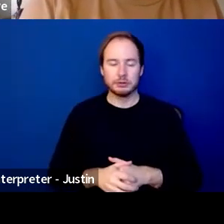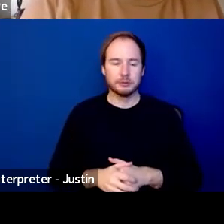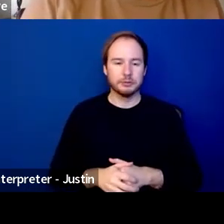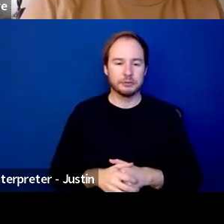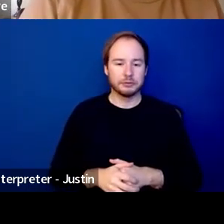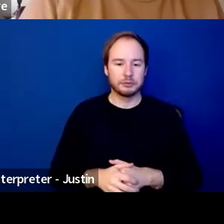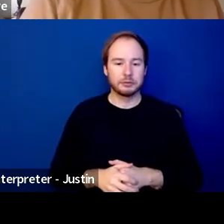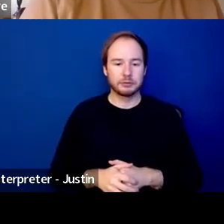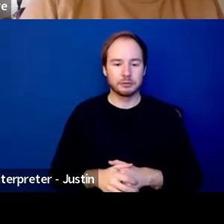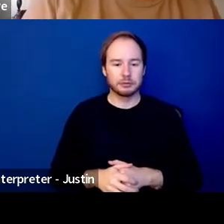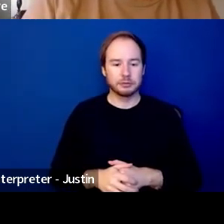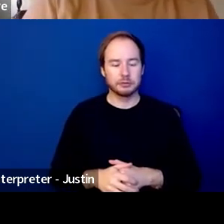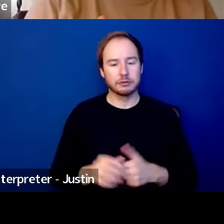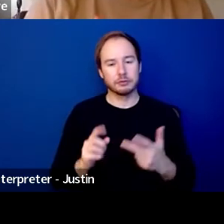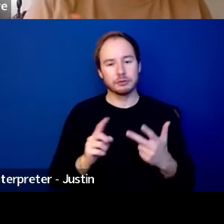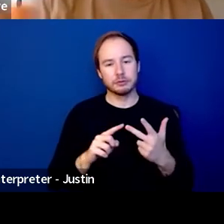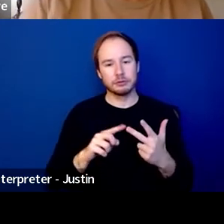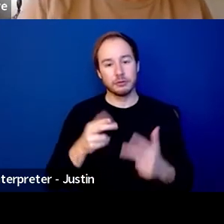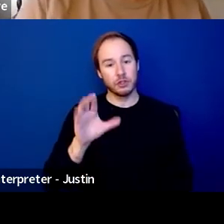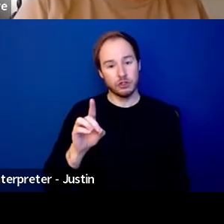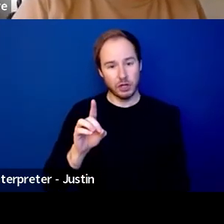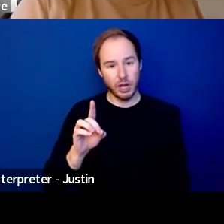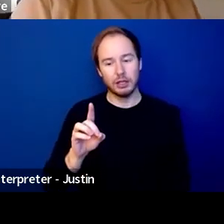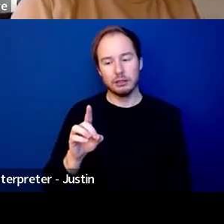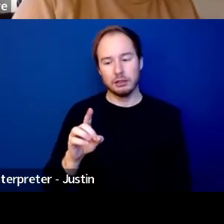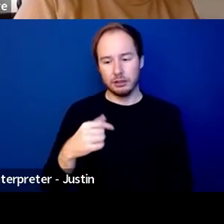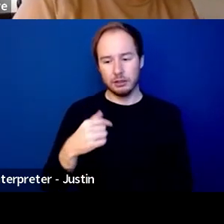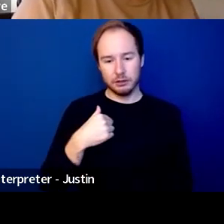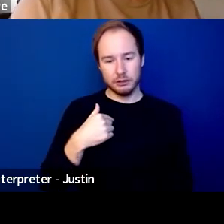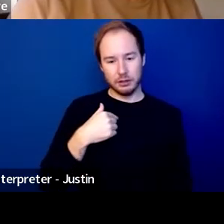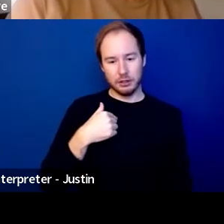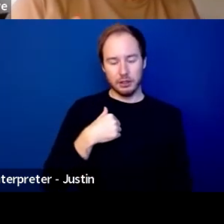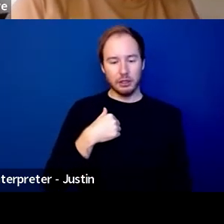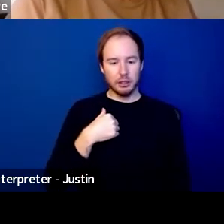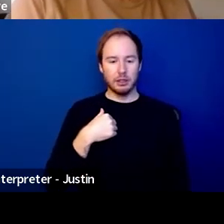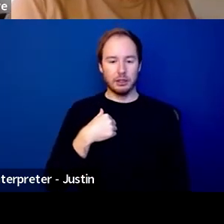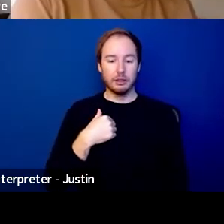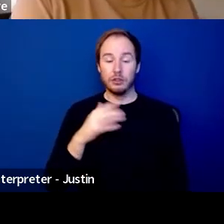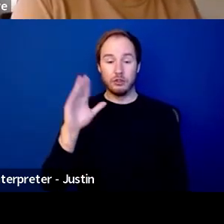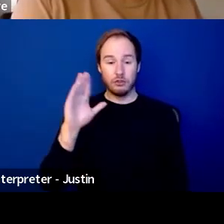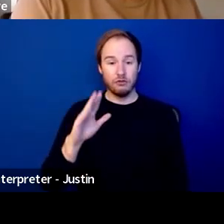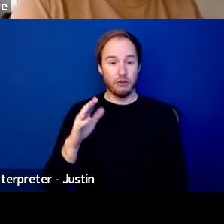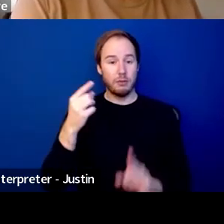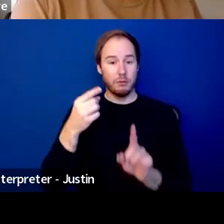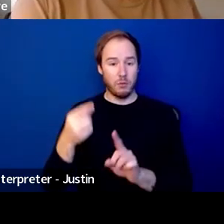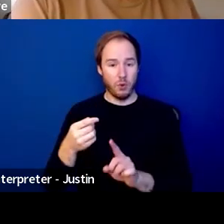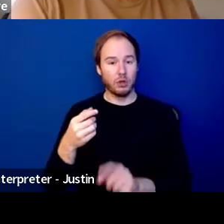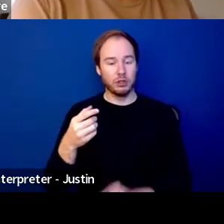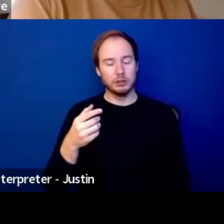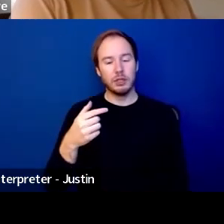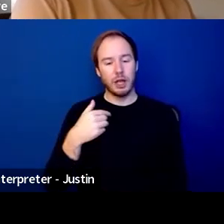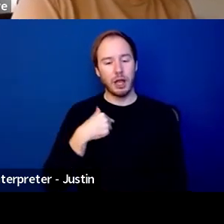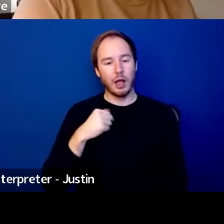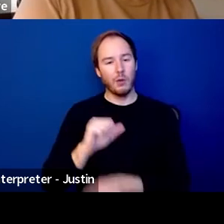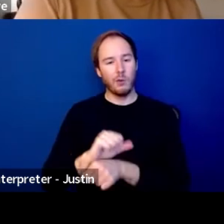I also spent a lot of time, wonderful points by the way, Liz, when I work at the hospital and sometimes